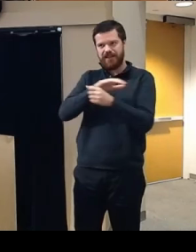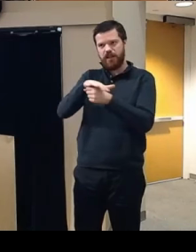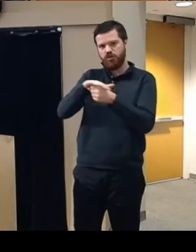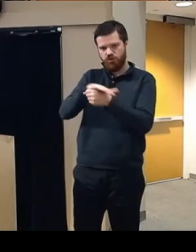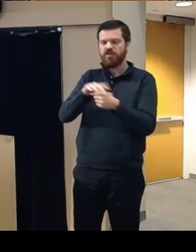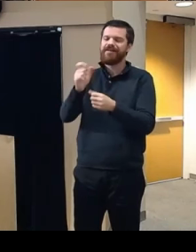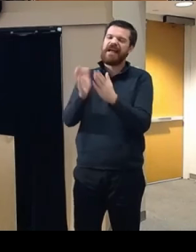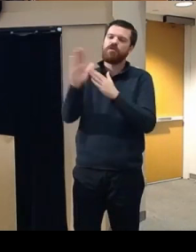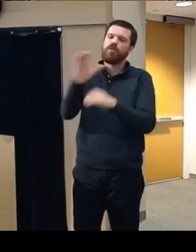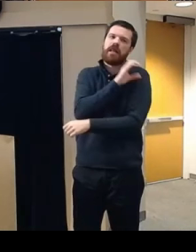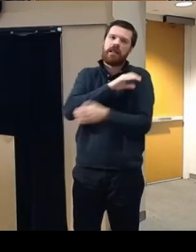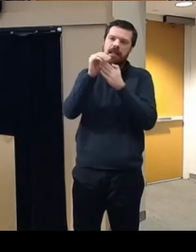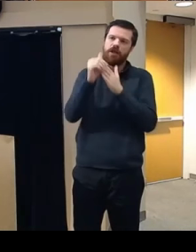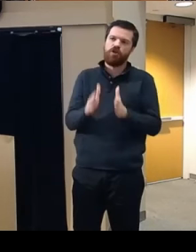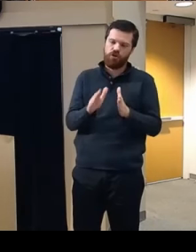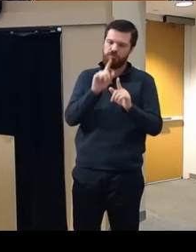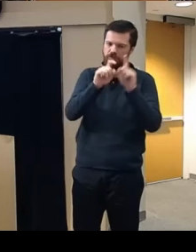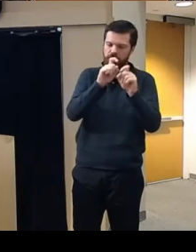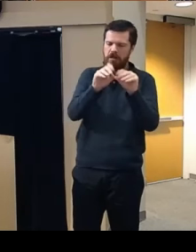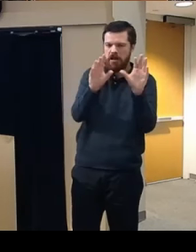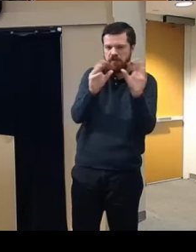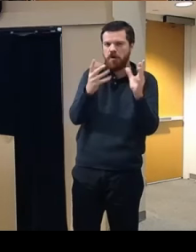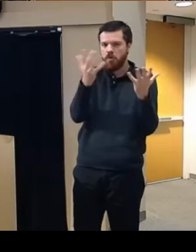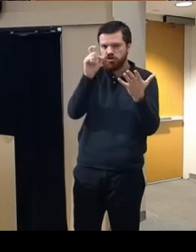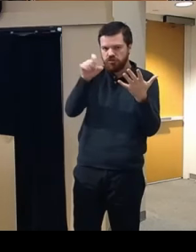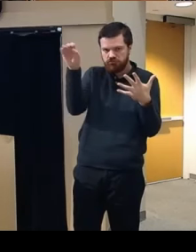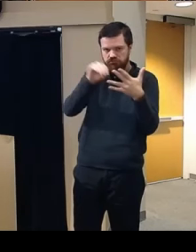your clinic leaders clarification about what should be put in these